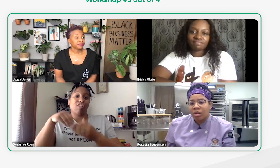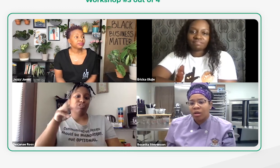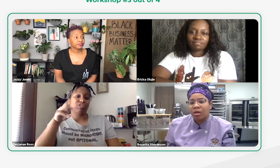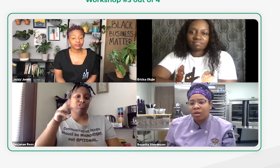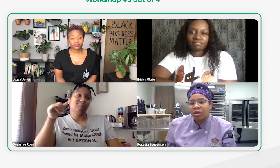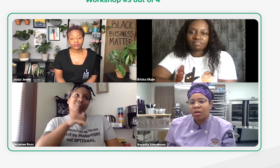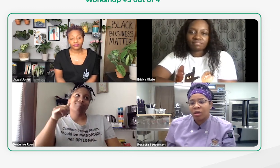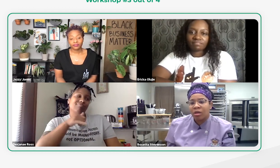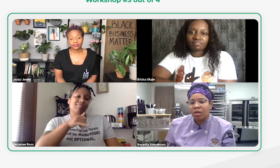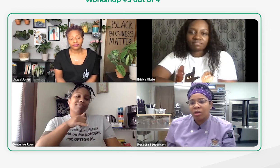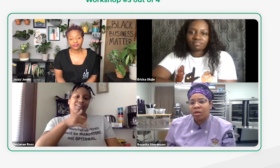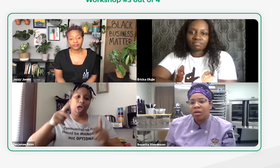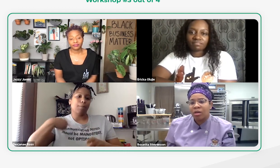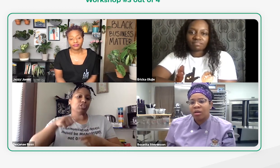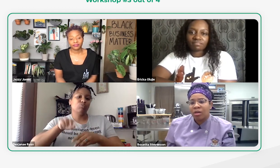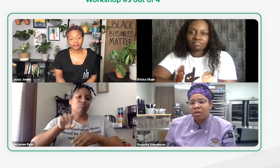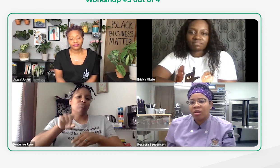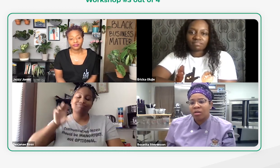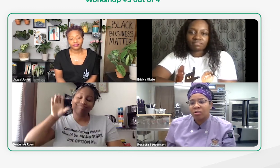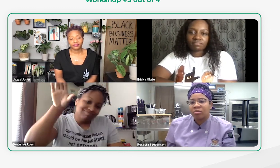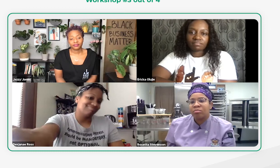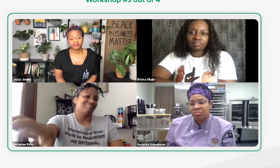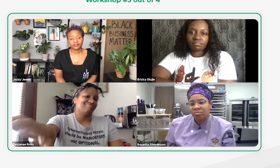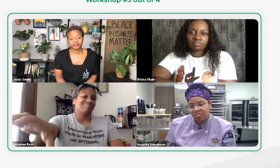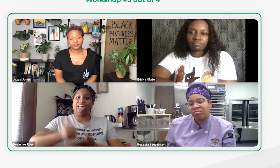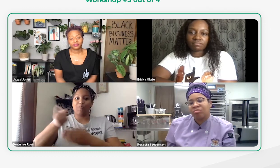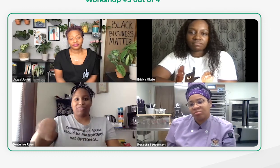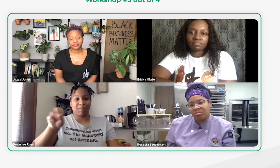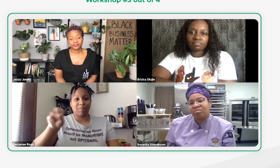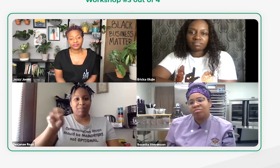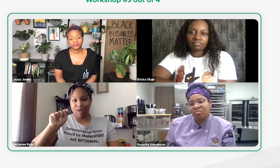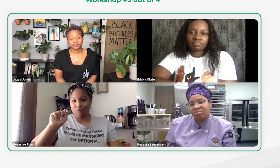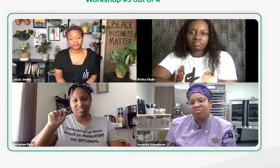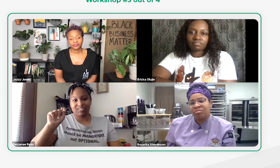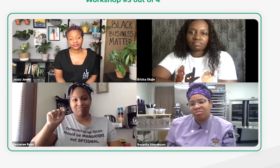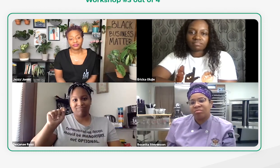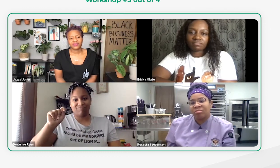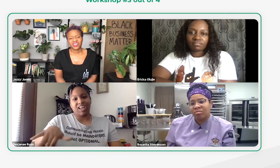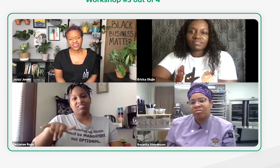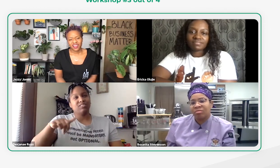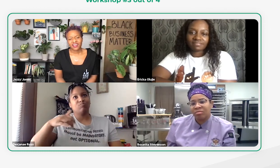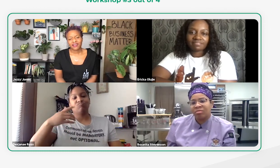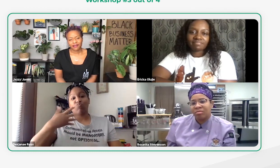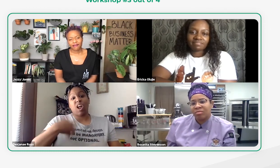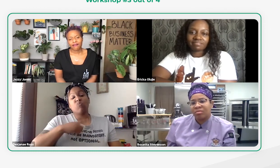recovered from not $10,000 would allow me to truly invest in that community and help